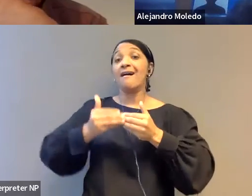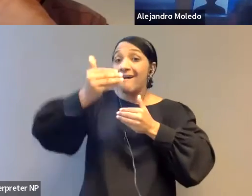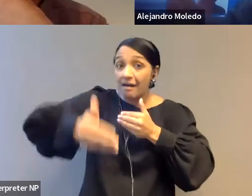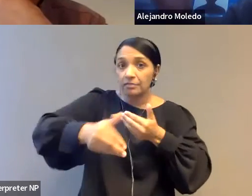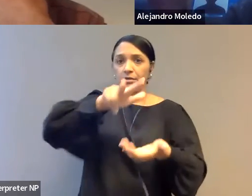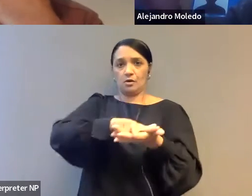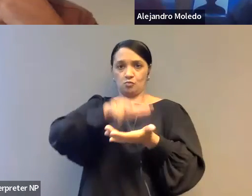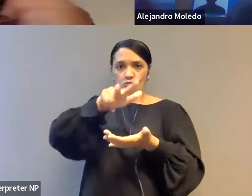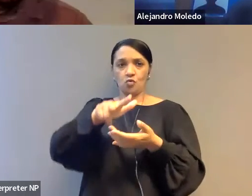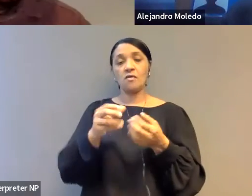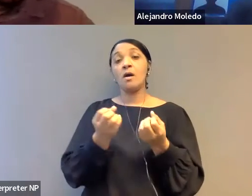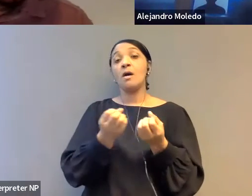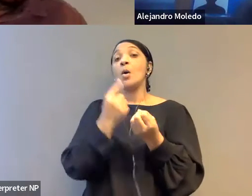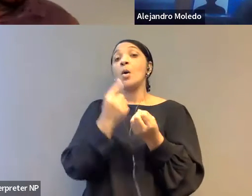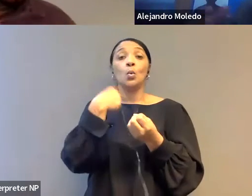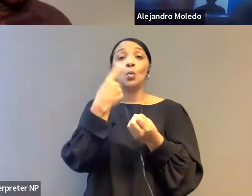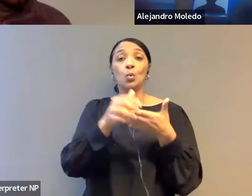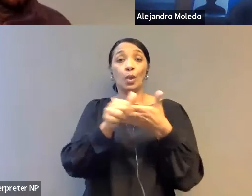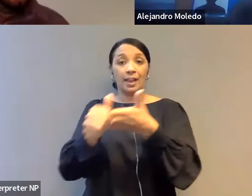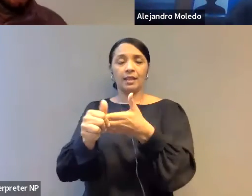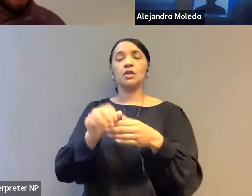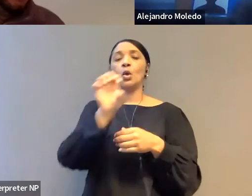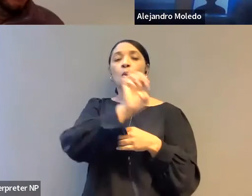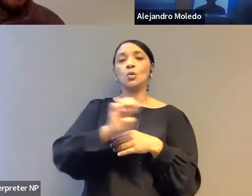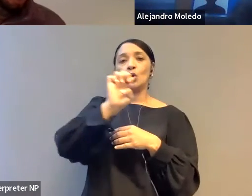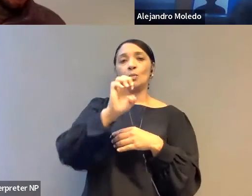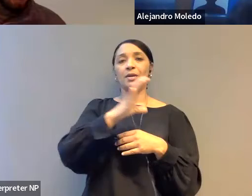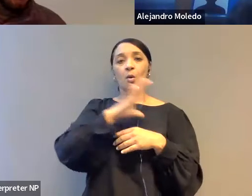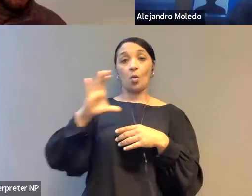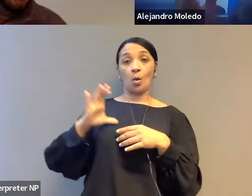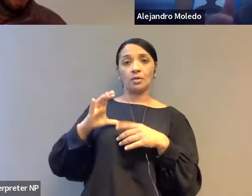mostly led by the European Commission in consultation with member states.